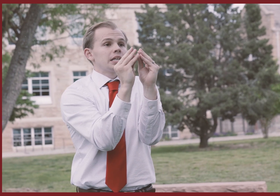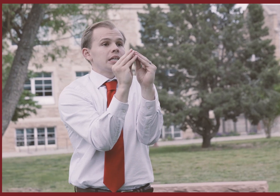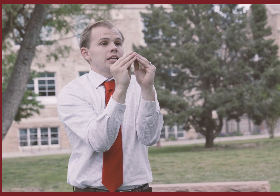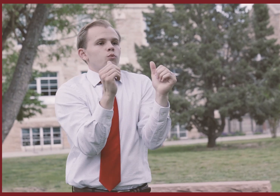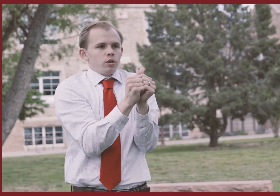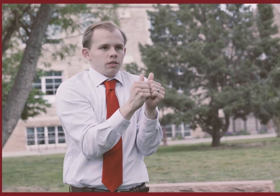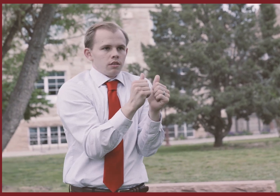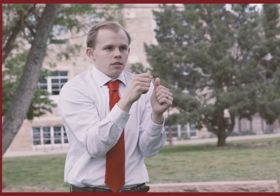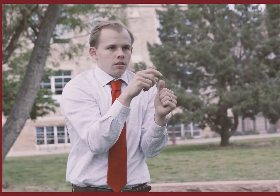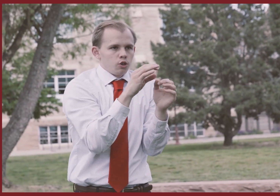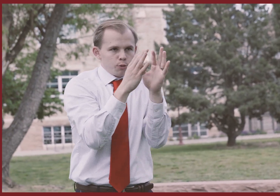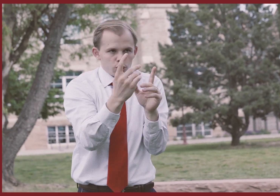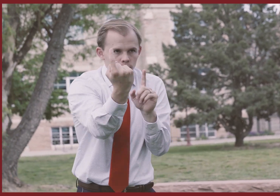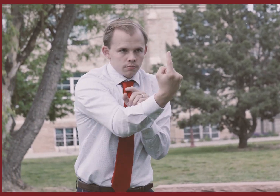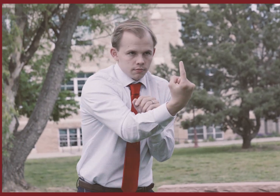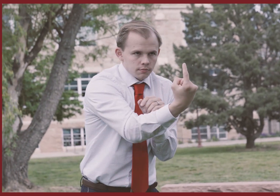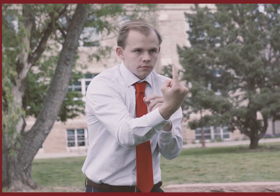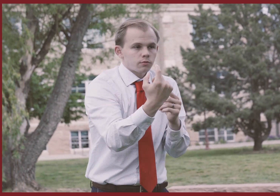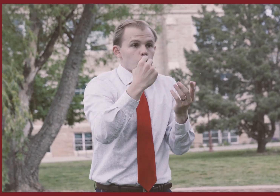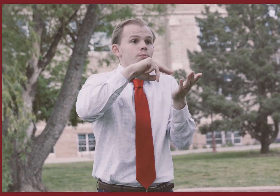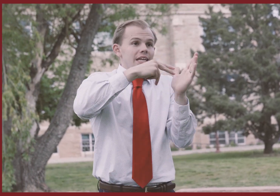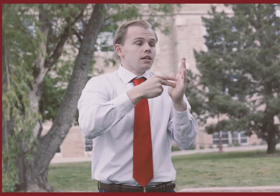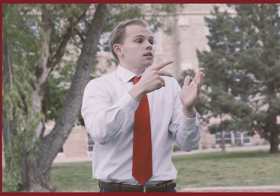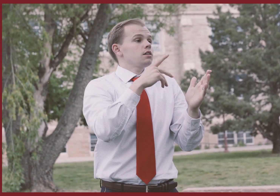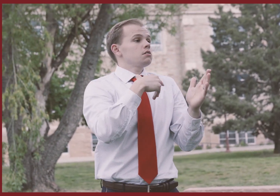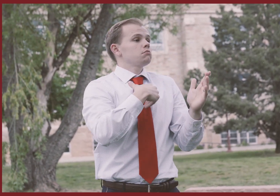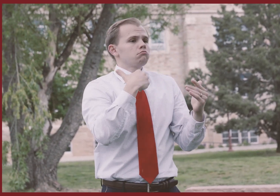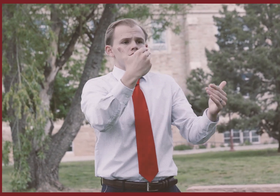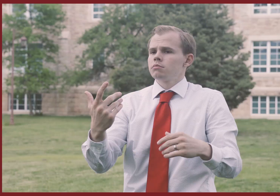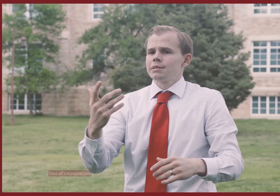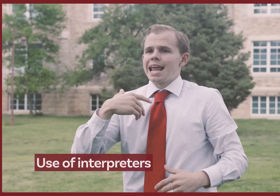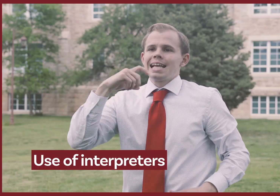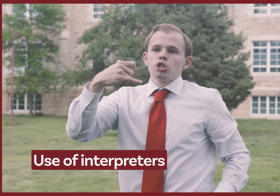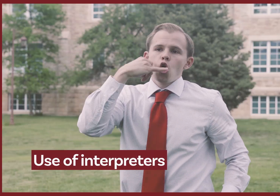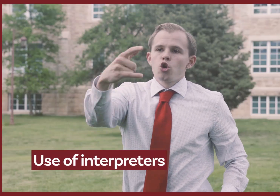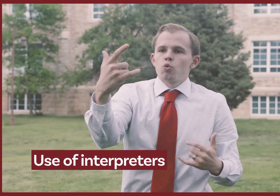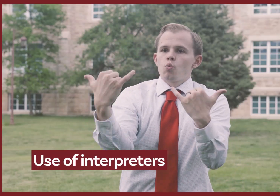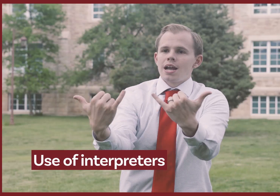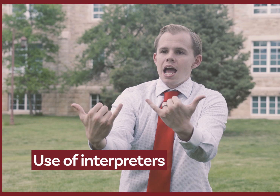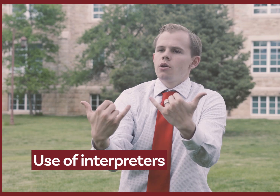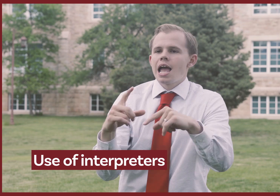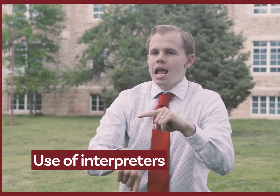So, you know when I'm in those meetings I do have an interpreter, you know, if I need to make a call right